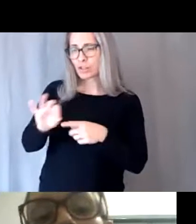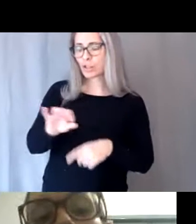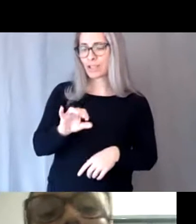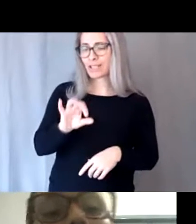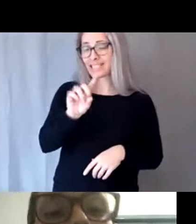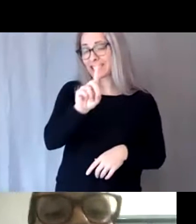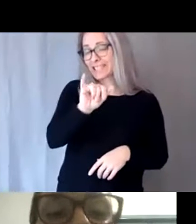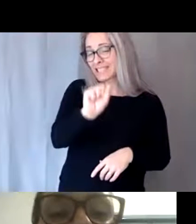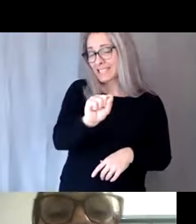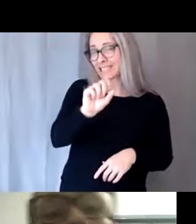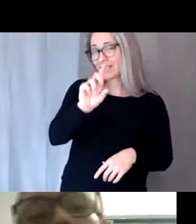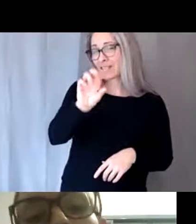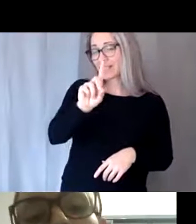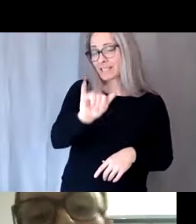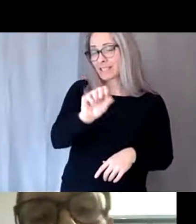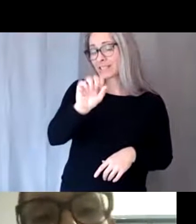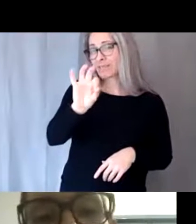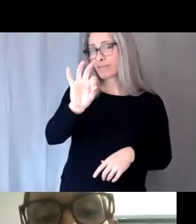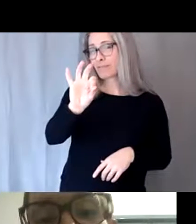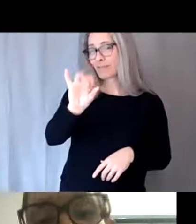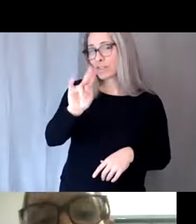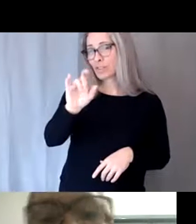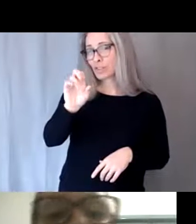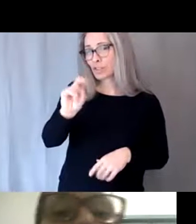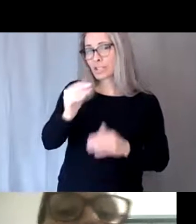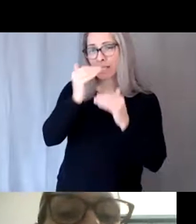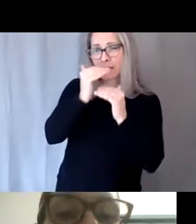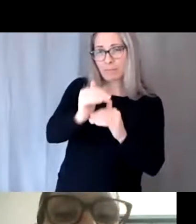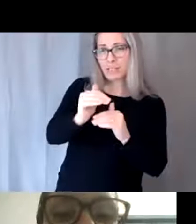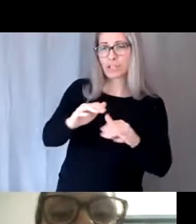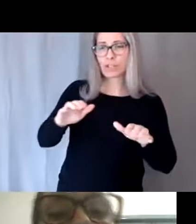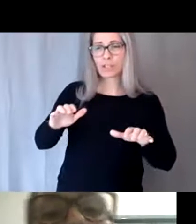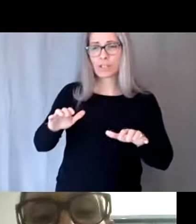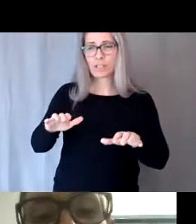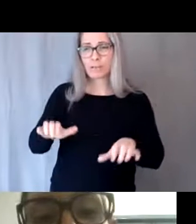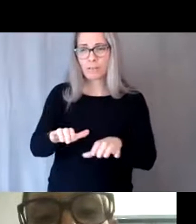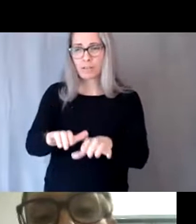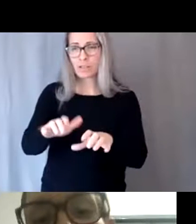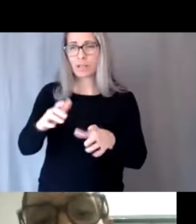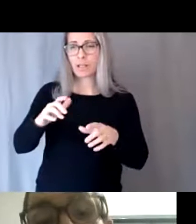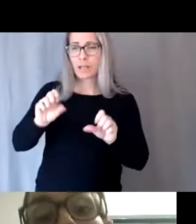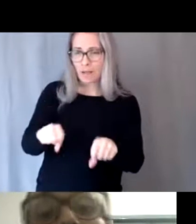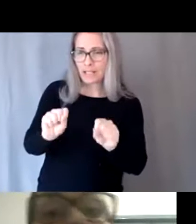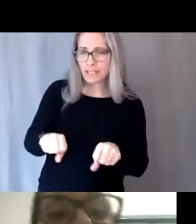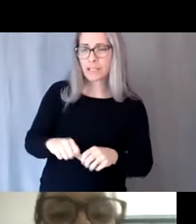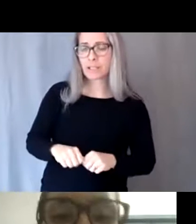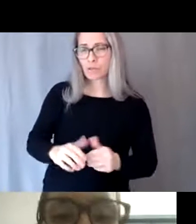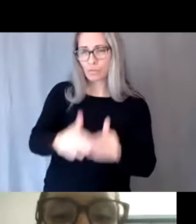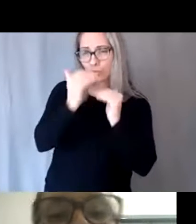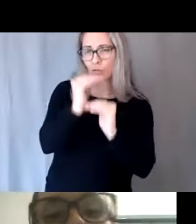limitations and abilities performances capacities and restrictions